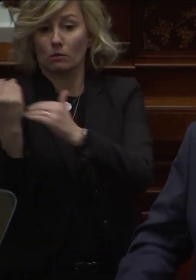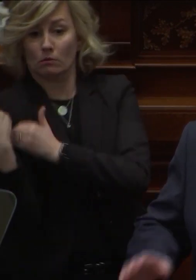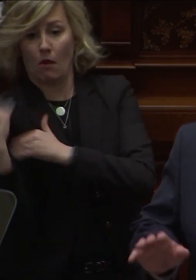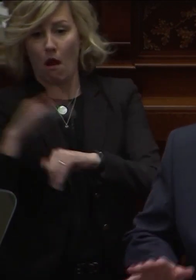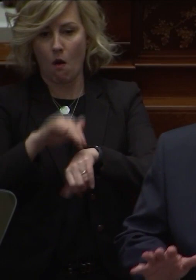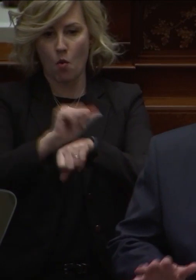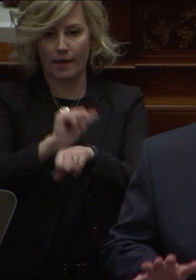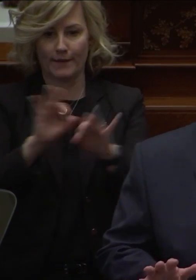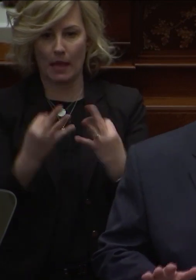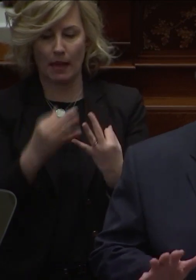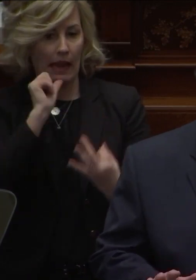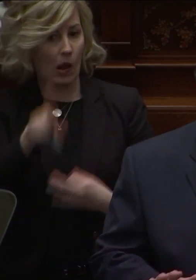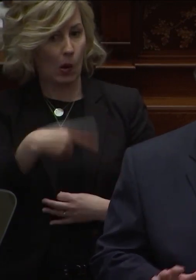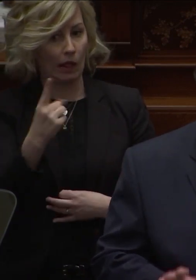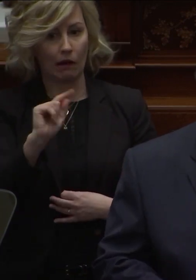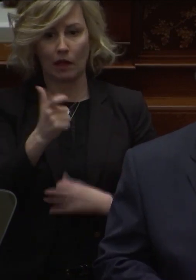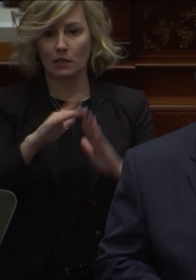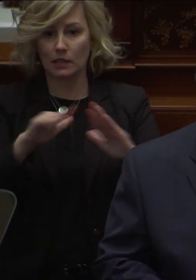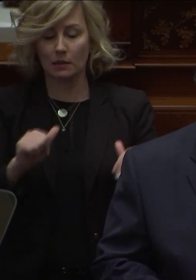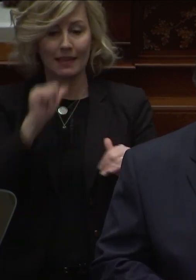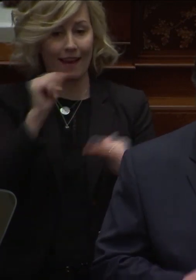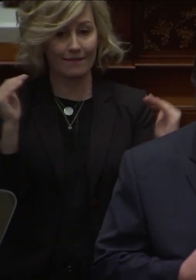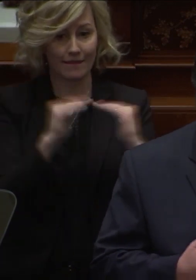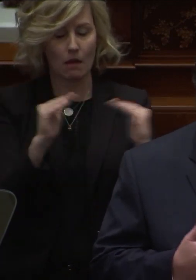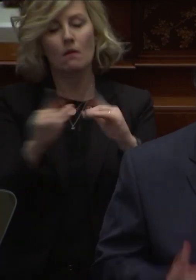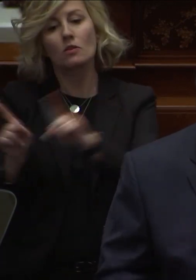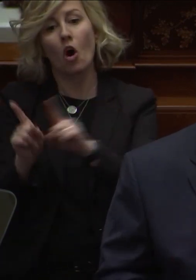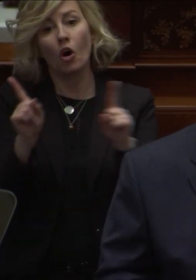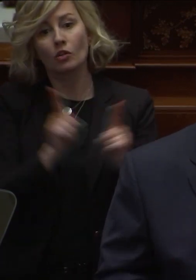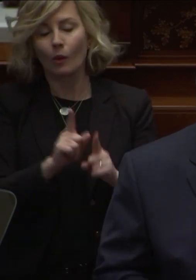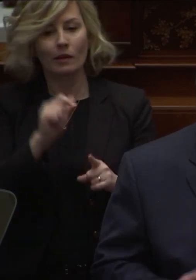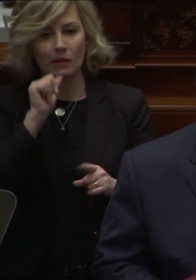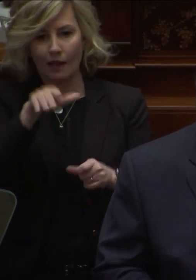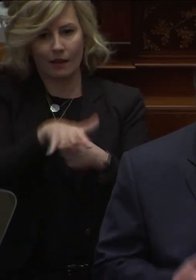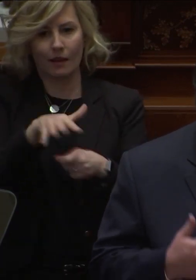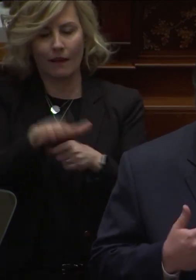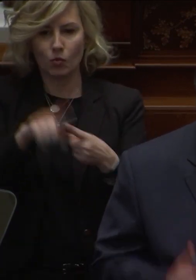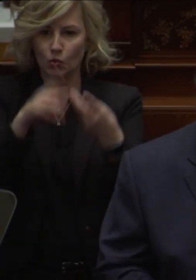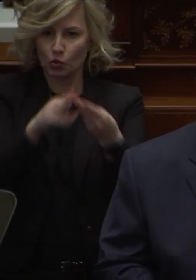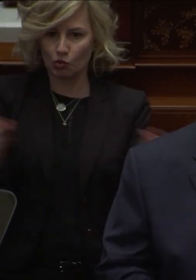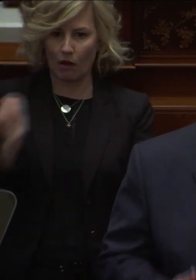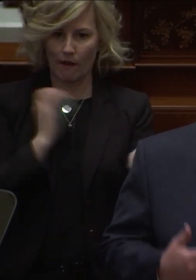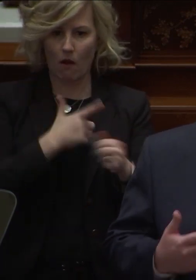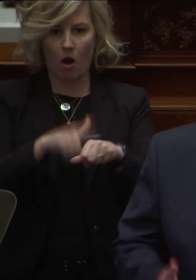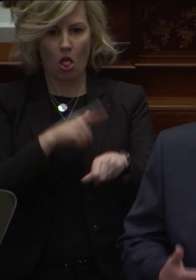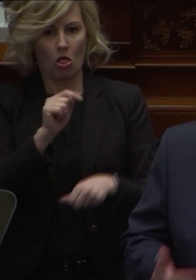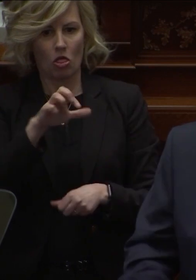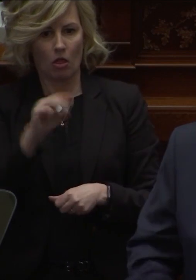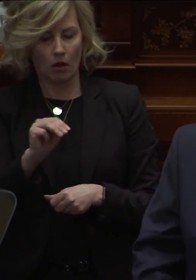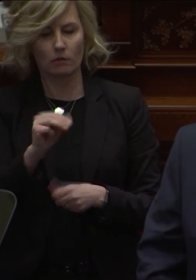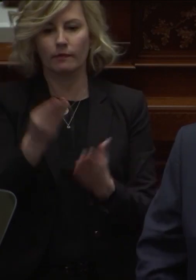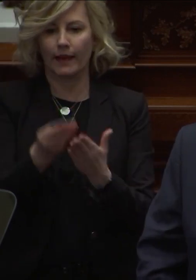AND THAT PUTS THE GREATEST BURDEN ON WORKING FAMILIES. NOT ONLY IS OUR TAX SYSTEM